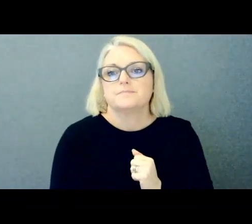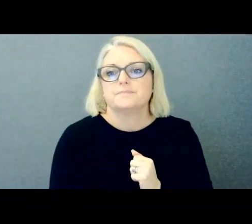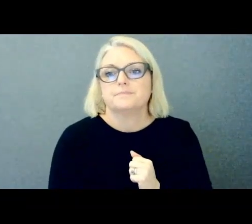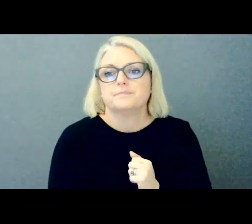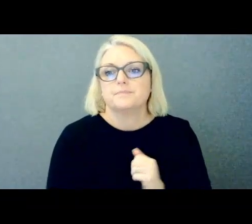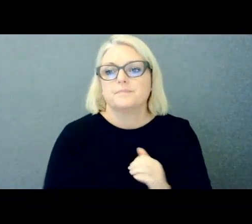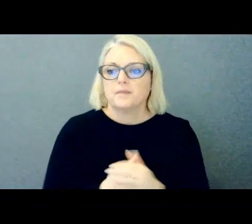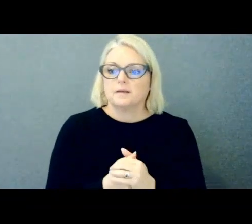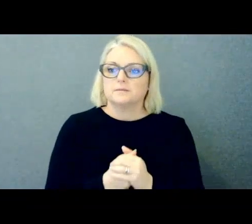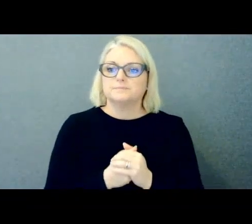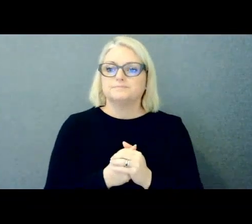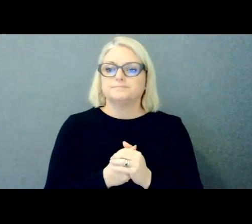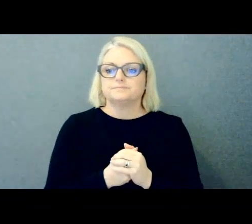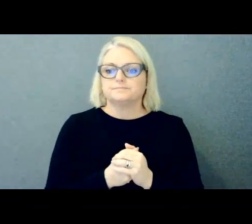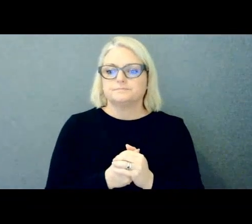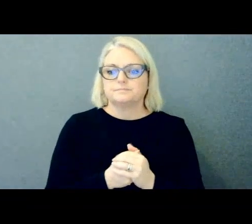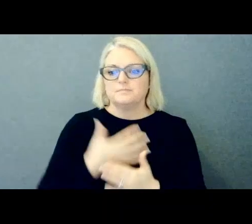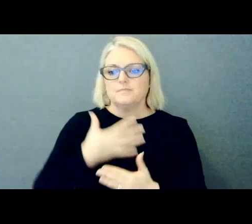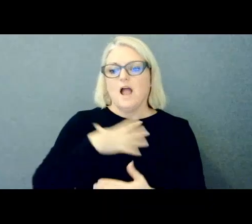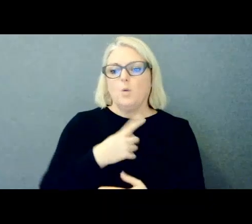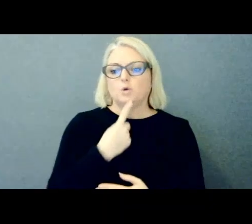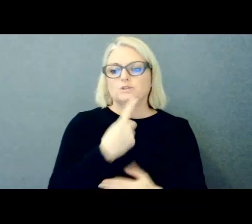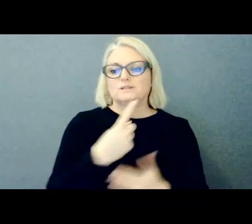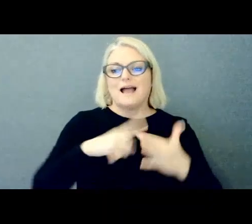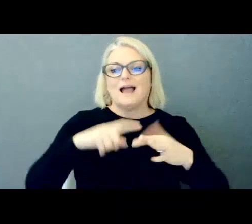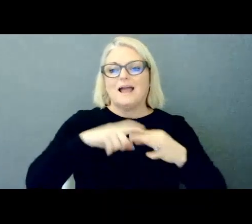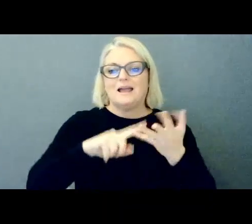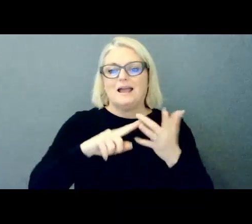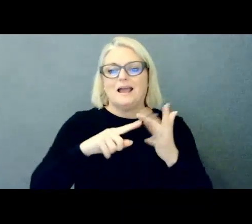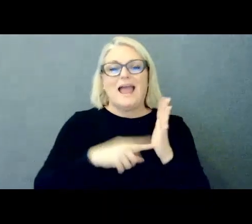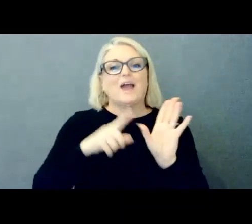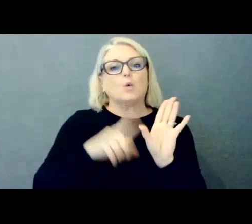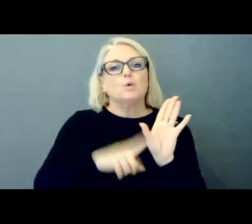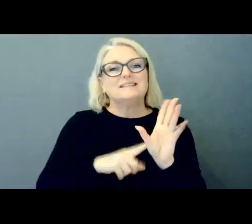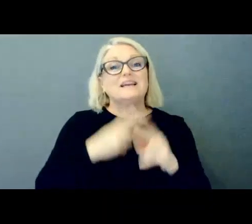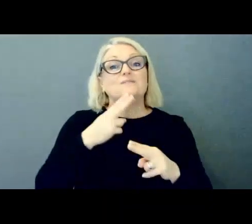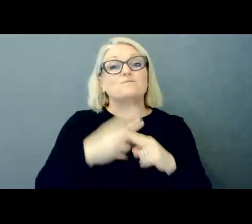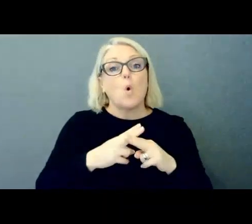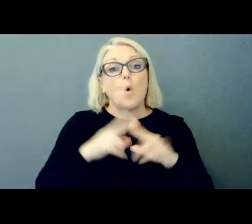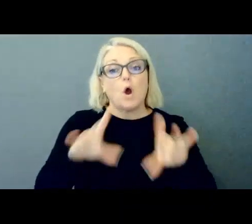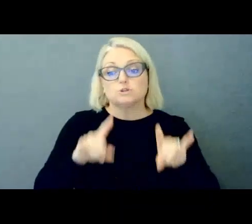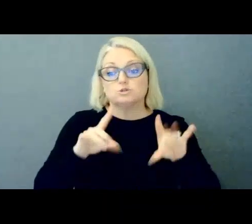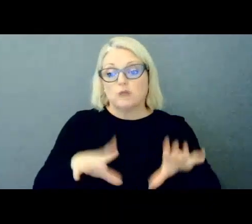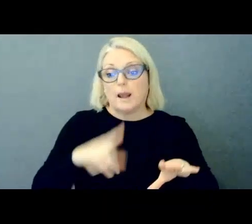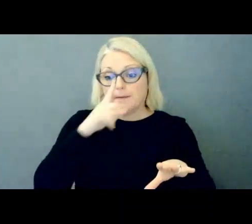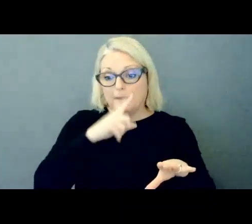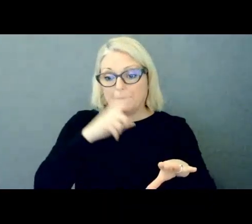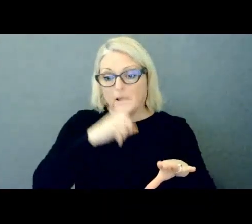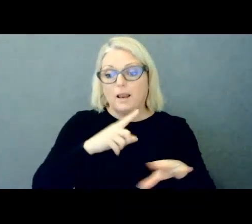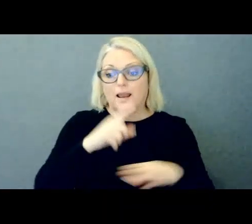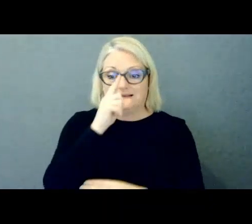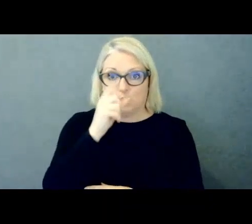that equity for Australians is possible, and I think we should do it,